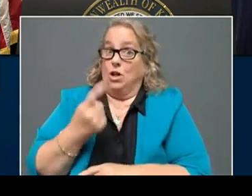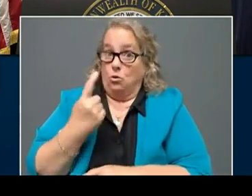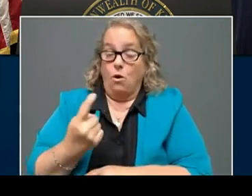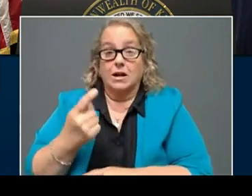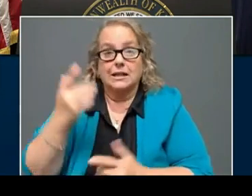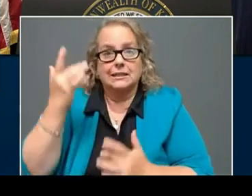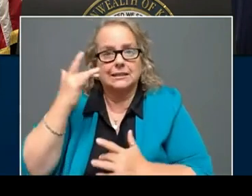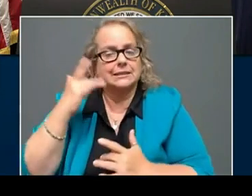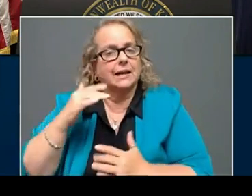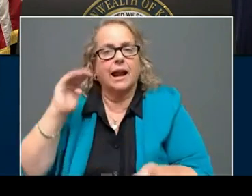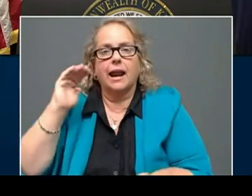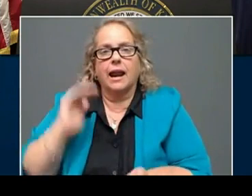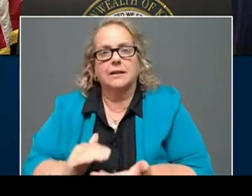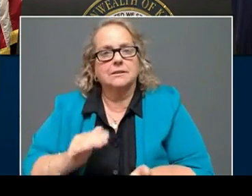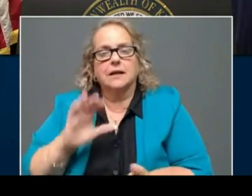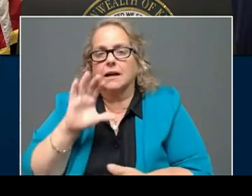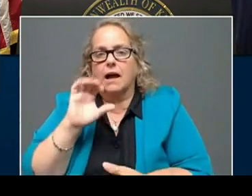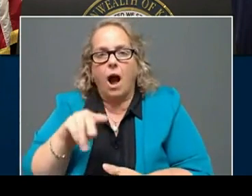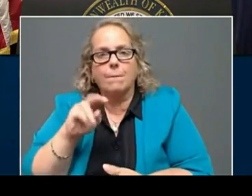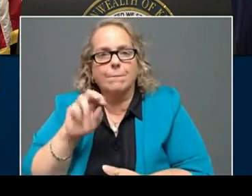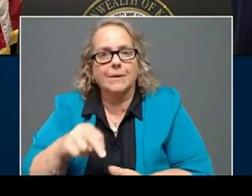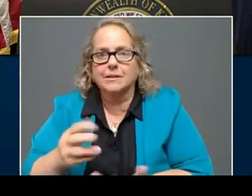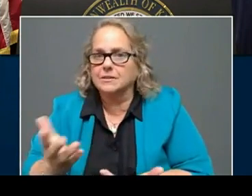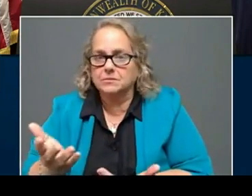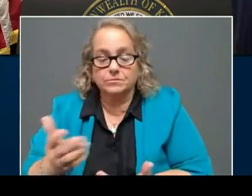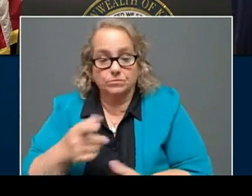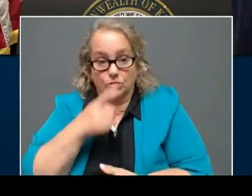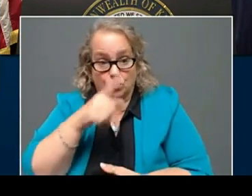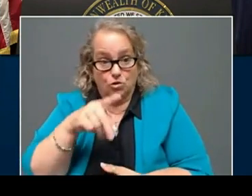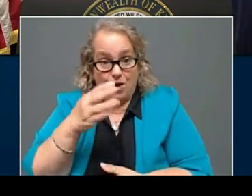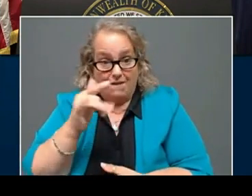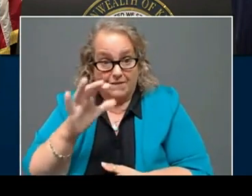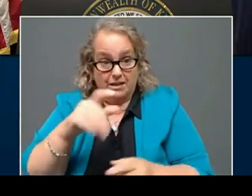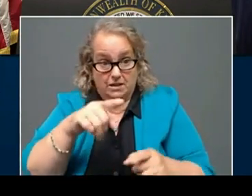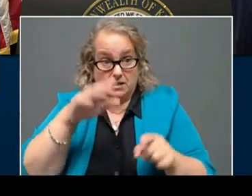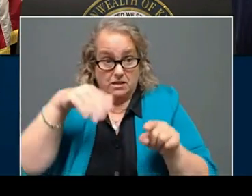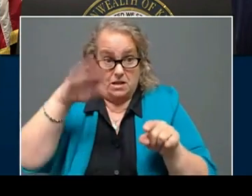vaccinate. So in this graphic here on the top, it shows a large group of